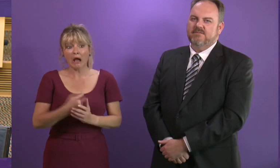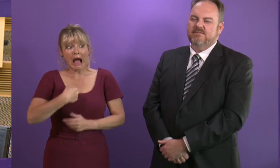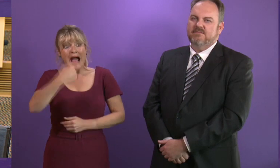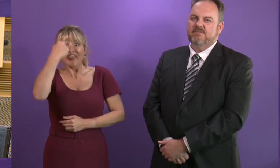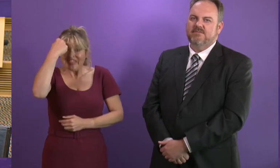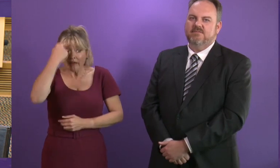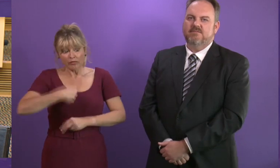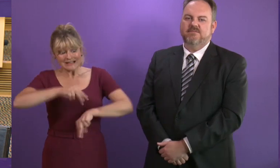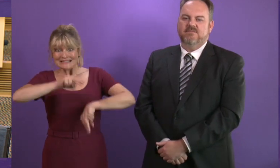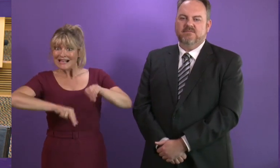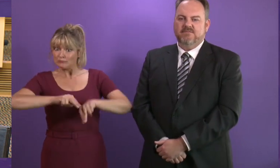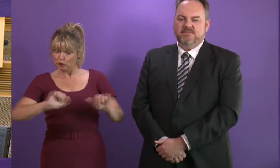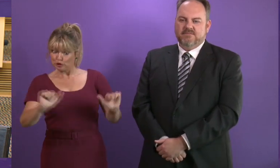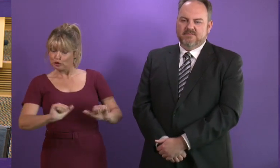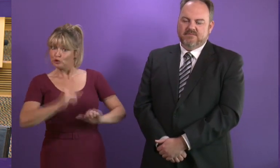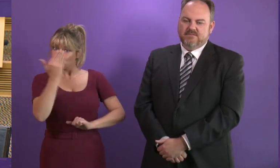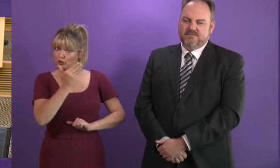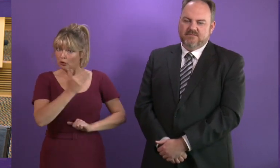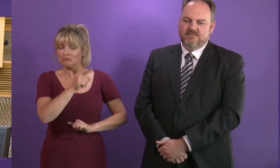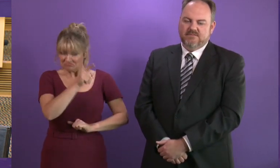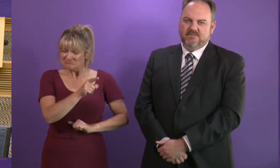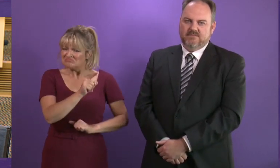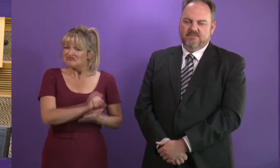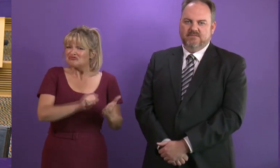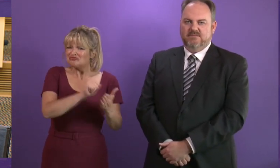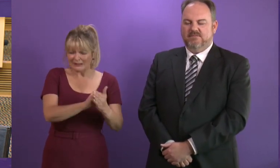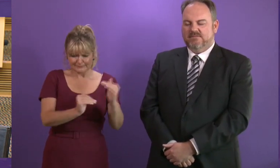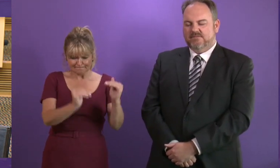schools are proportionate and right. They did not, of course, introduce assessment for